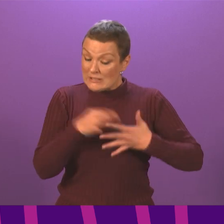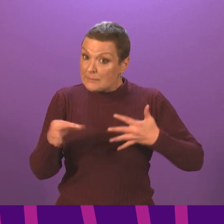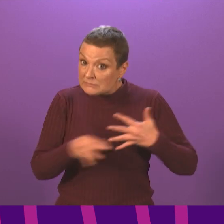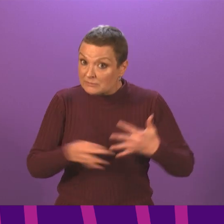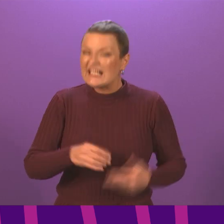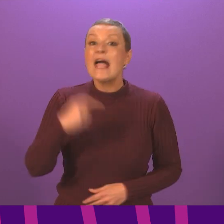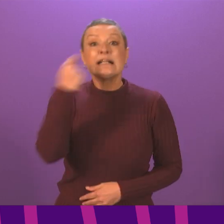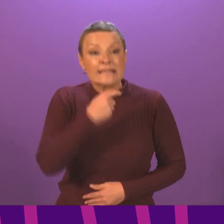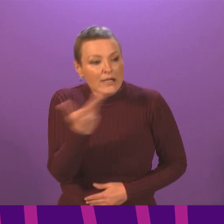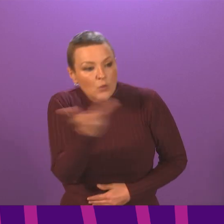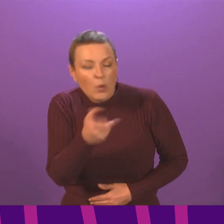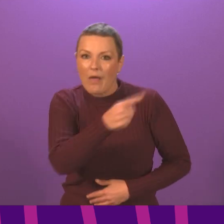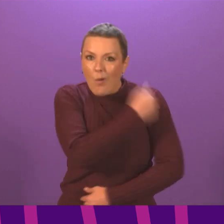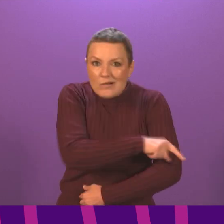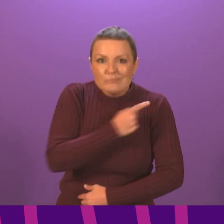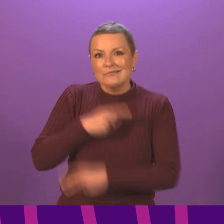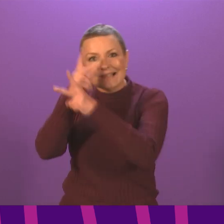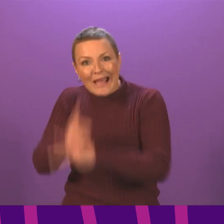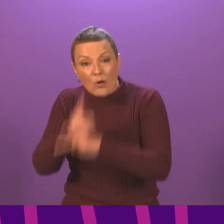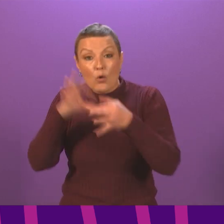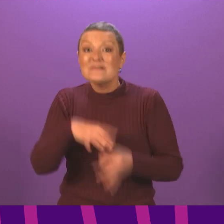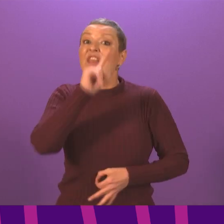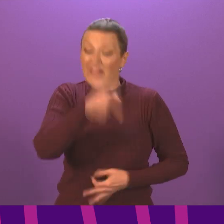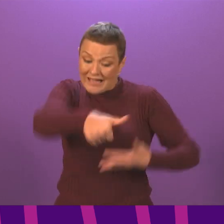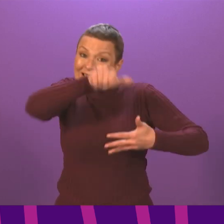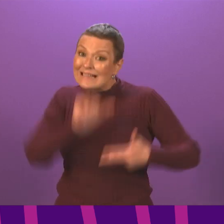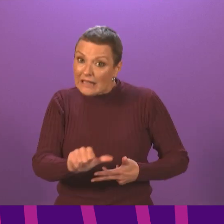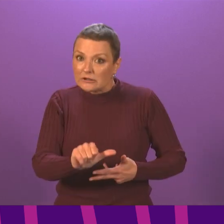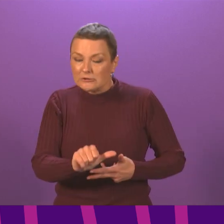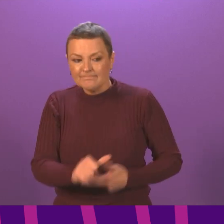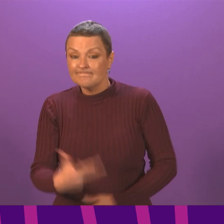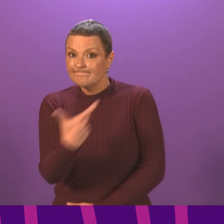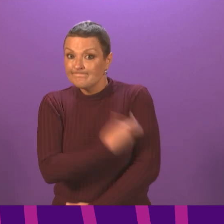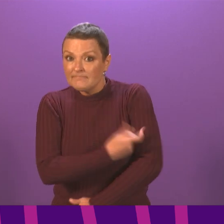care and, when capacity allows, prioritise to protect those who are most vulnerable to